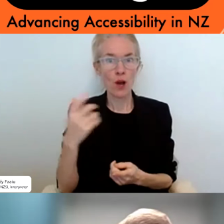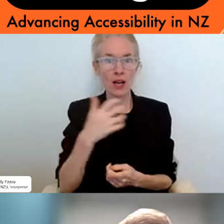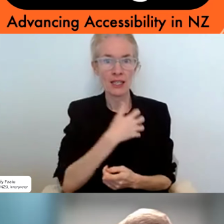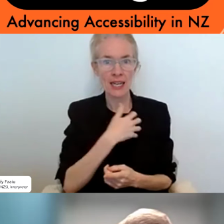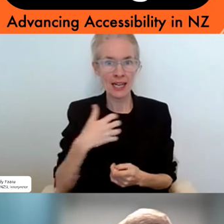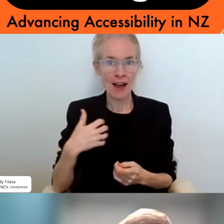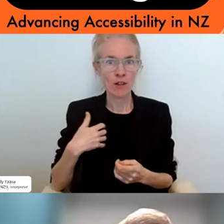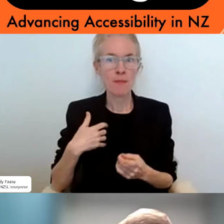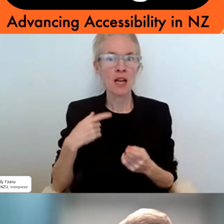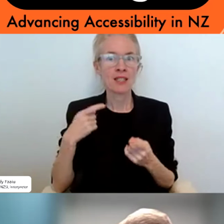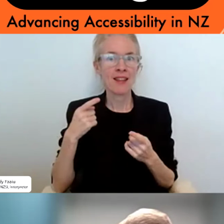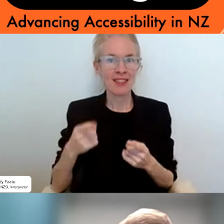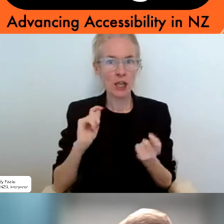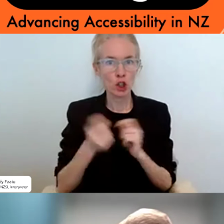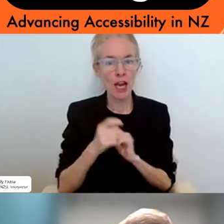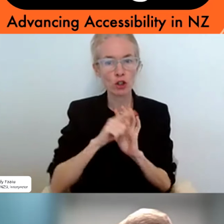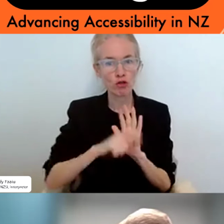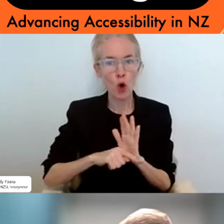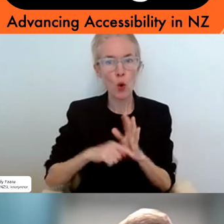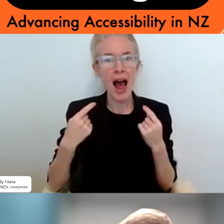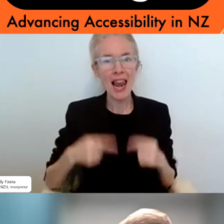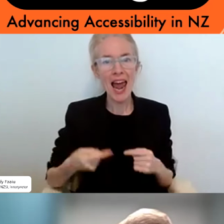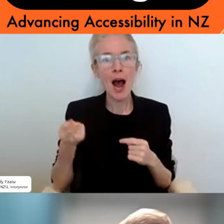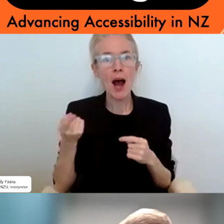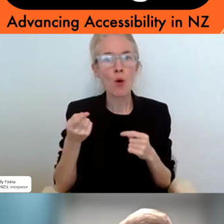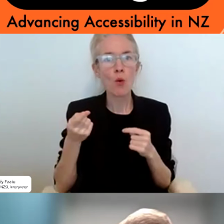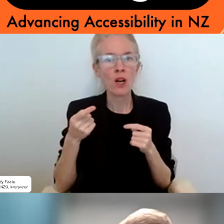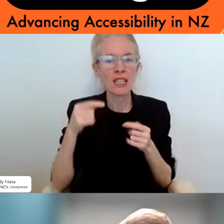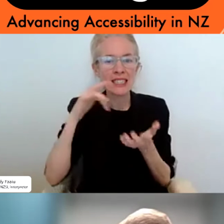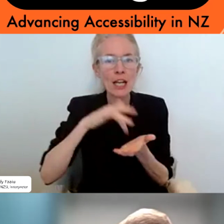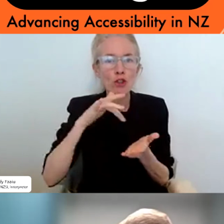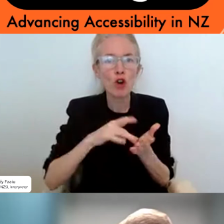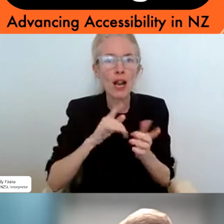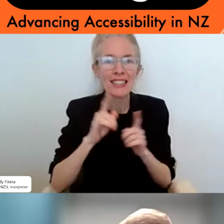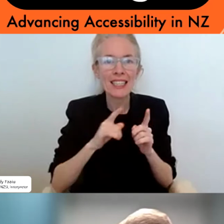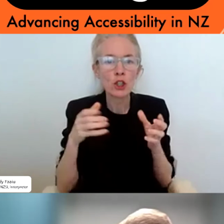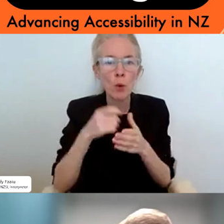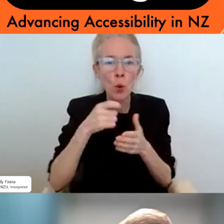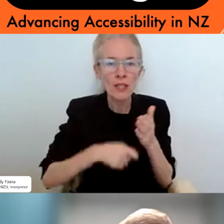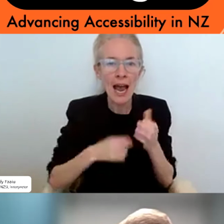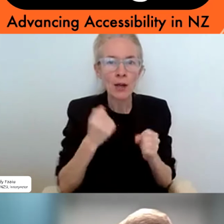allowing intensification. But other incentives are more financial,